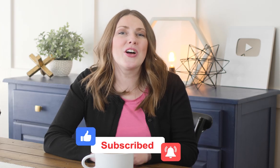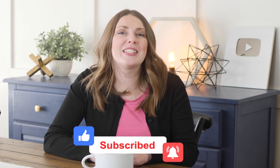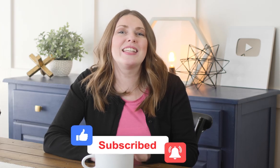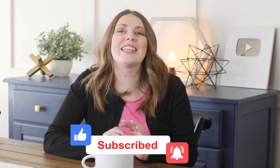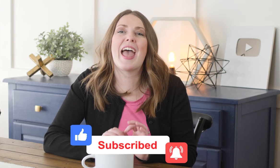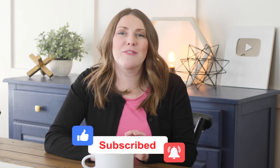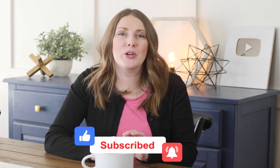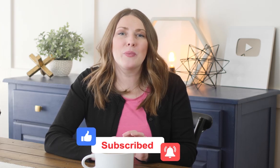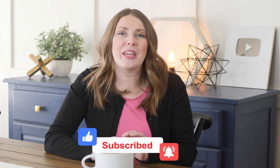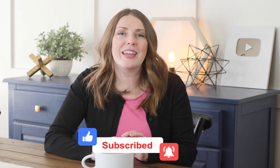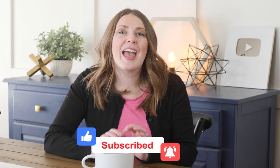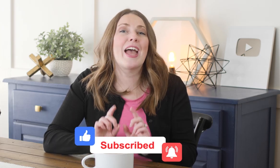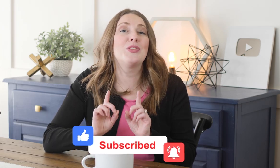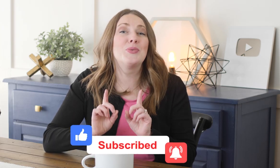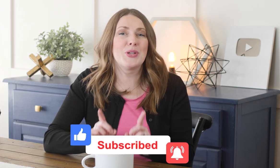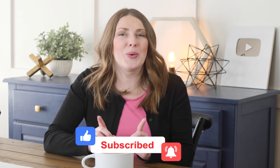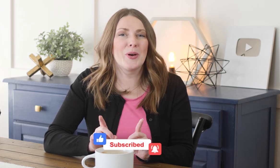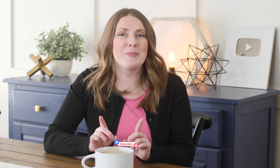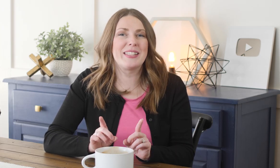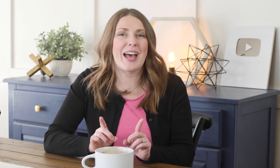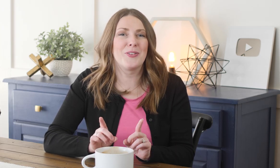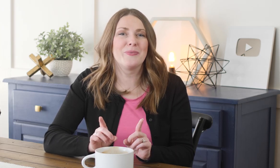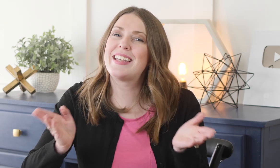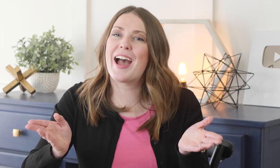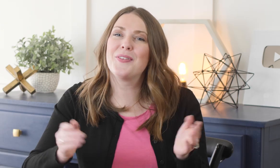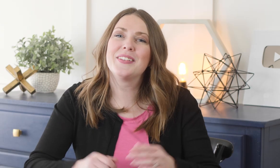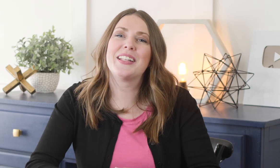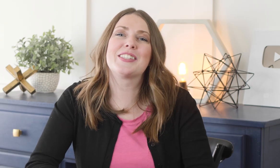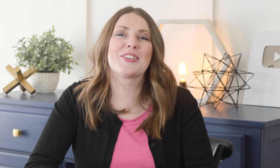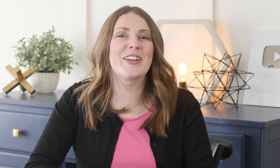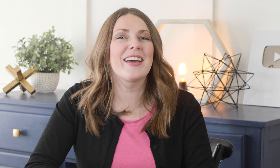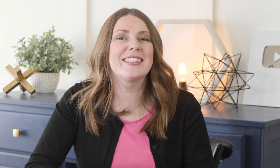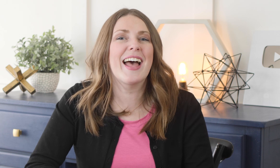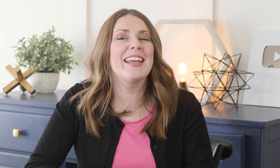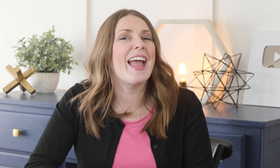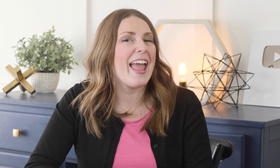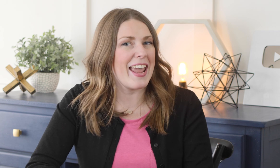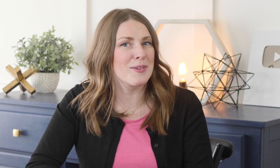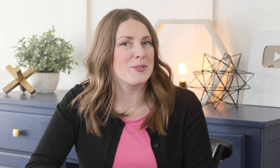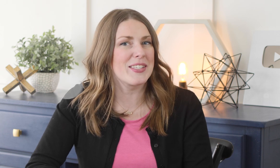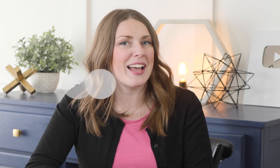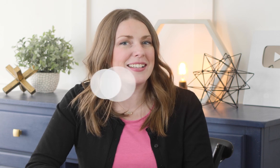content every week and you don't want to miss out. Now let's learn how to sign animal signs.